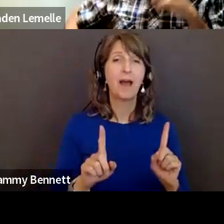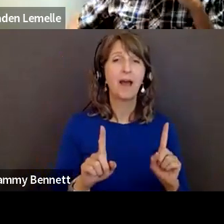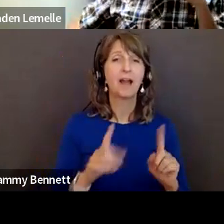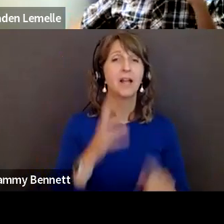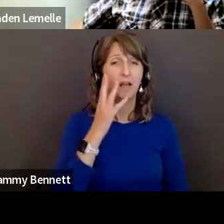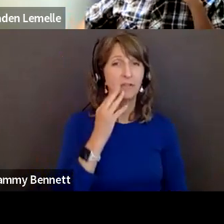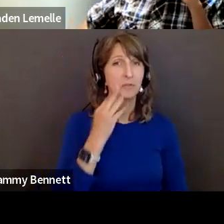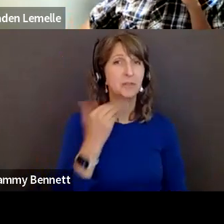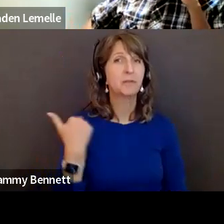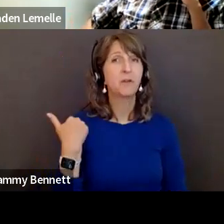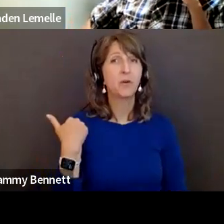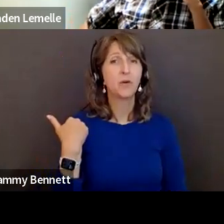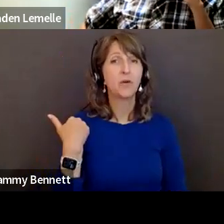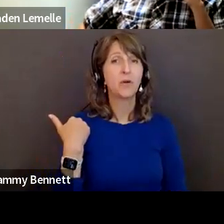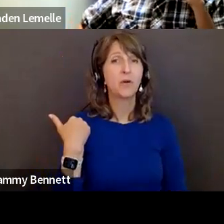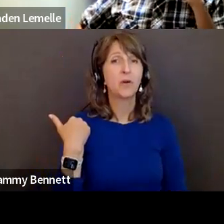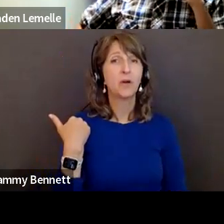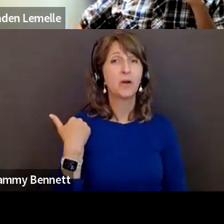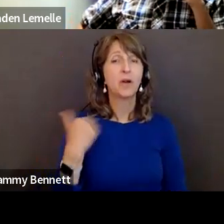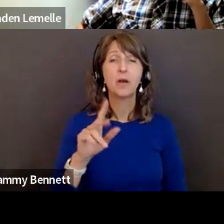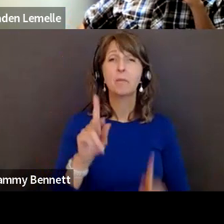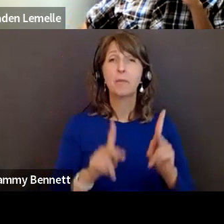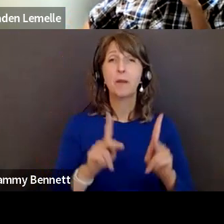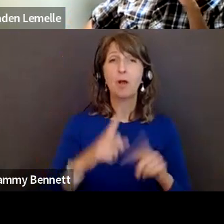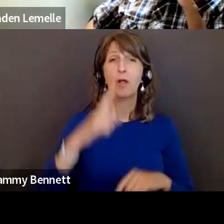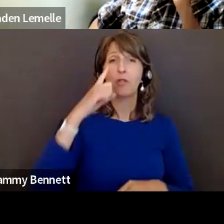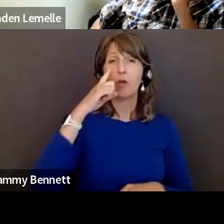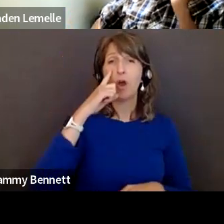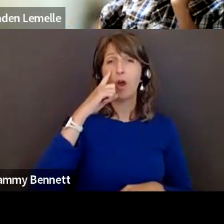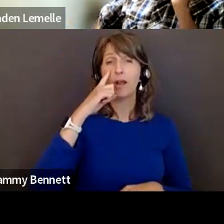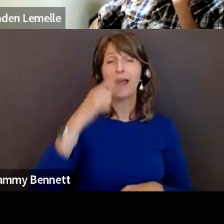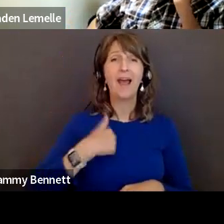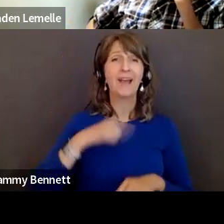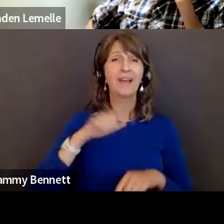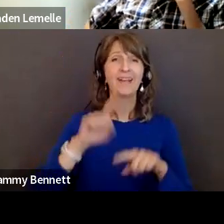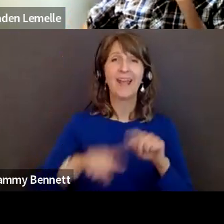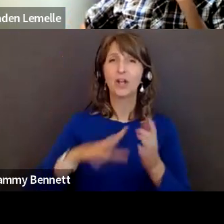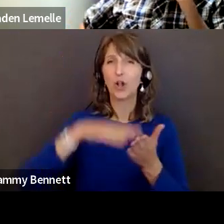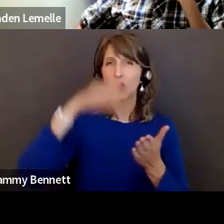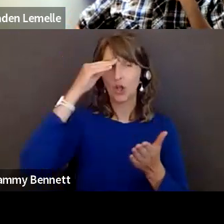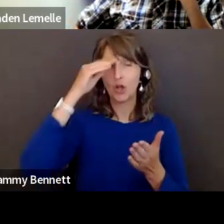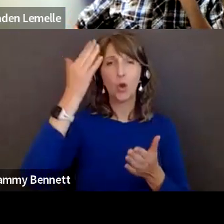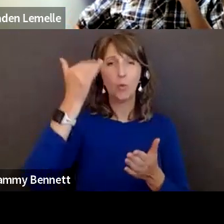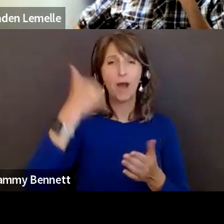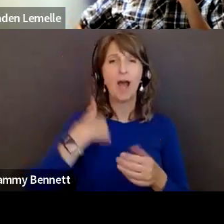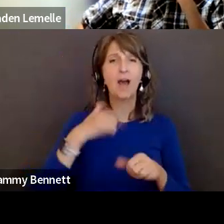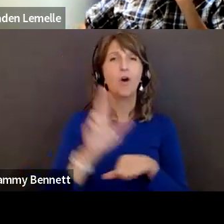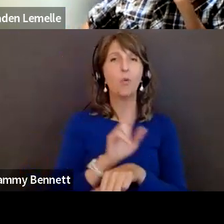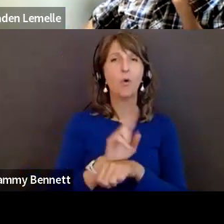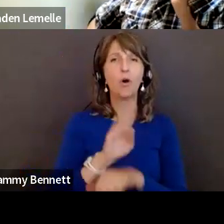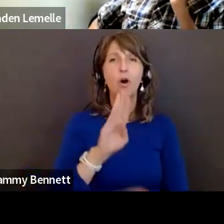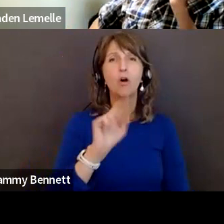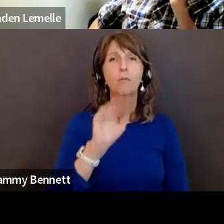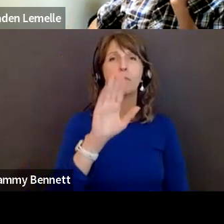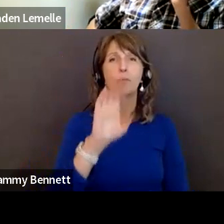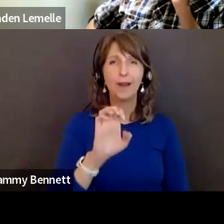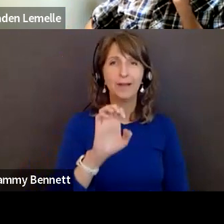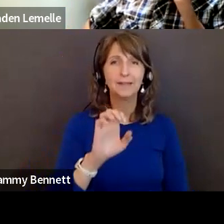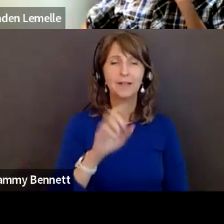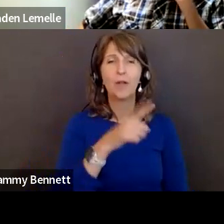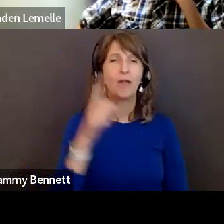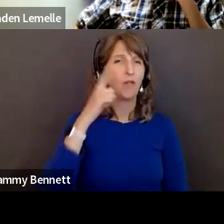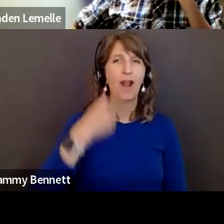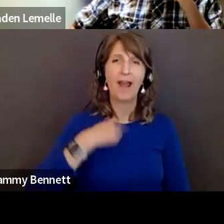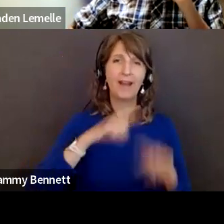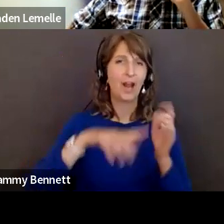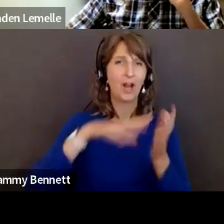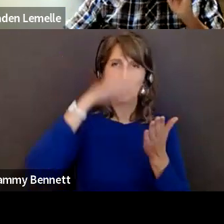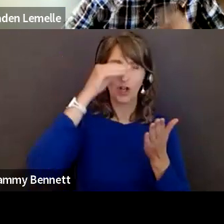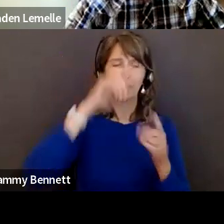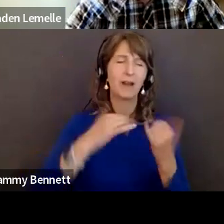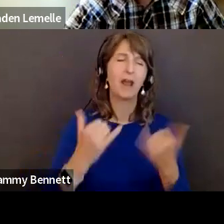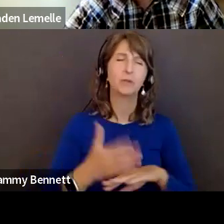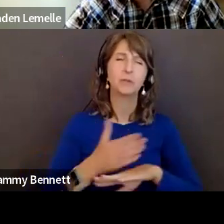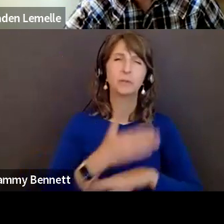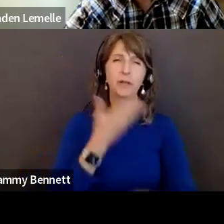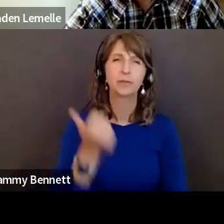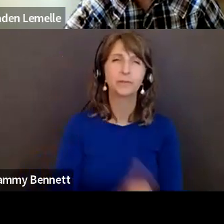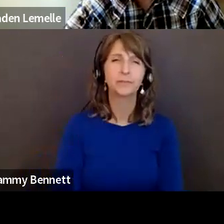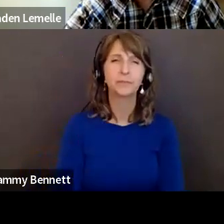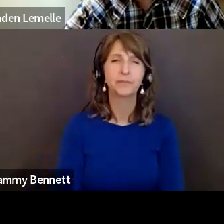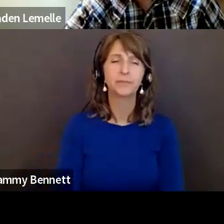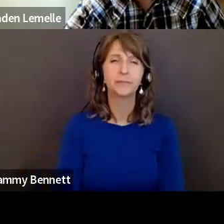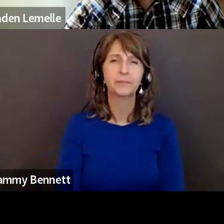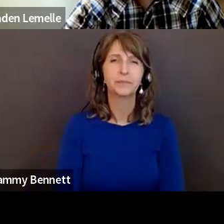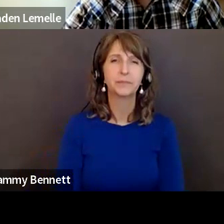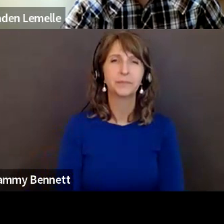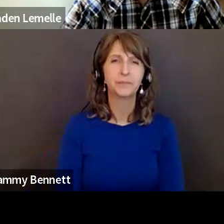That people thought I couldn't learn just because I Which is